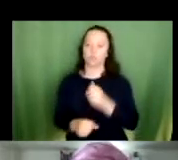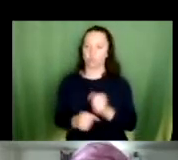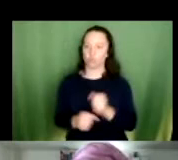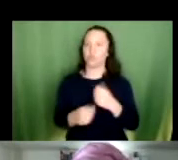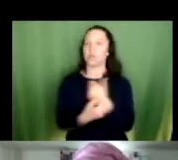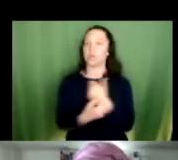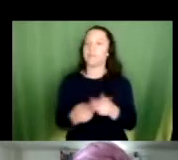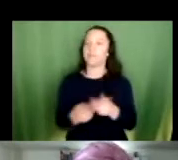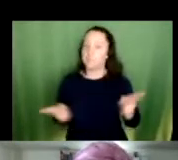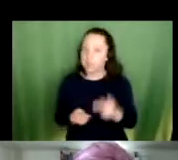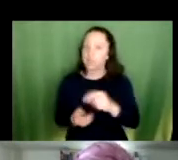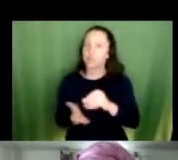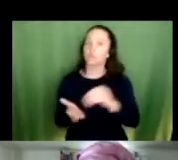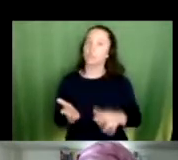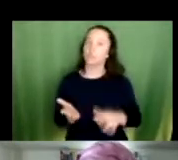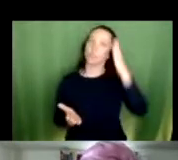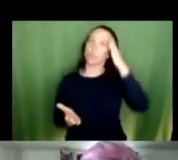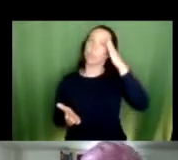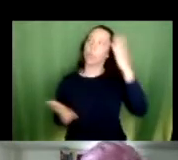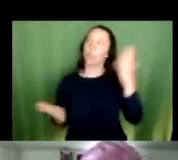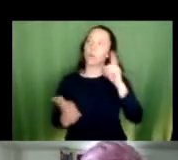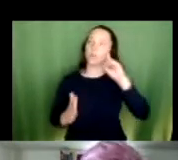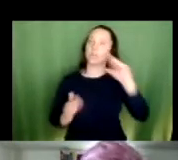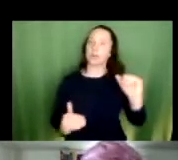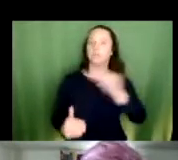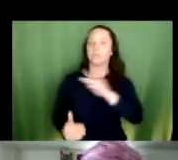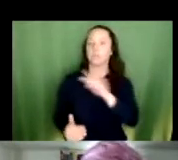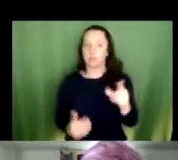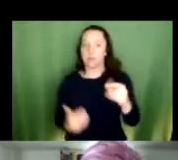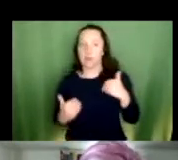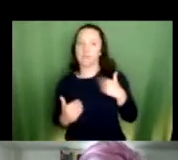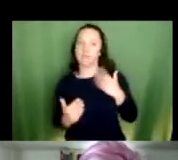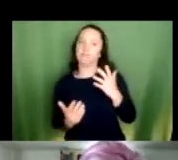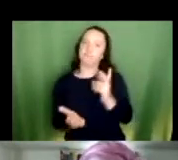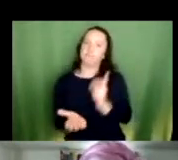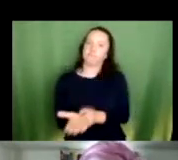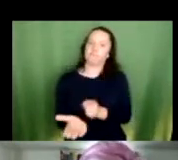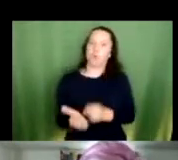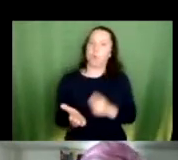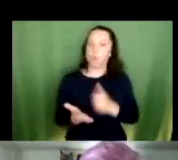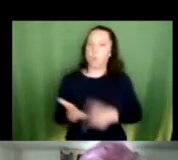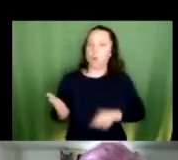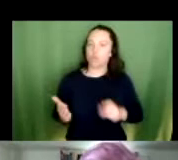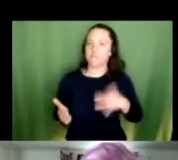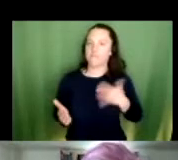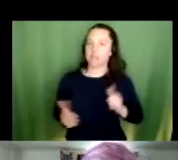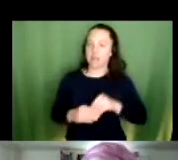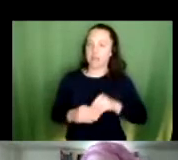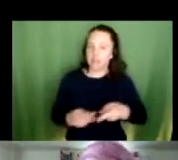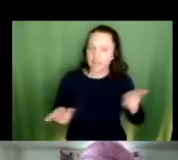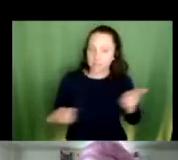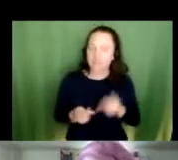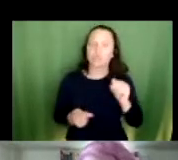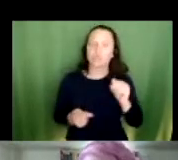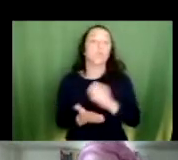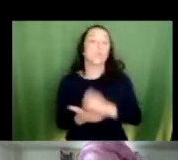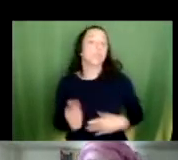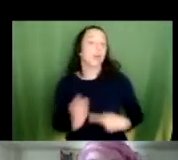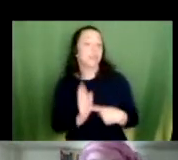They have a say in what that space feels like. Some examples of the guidelines are that they can